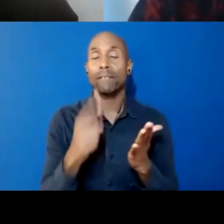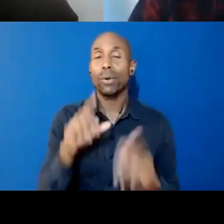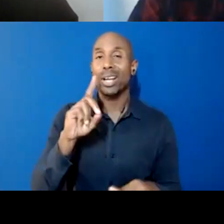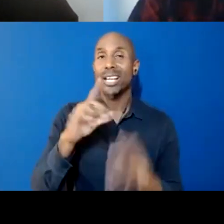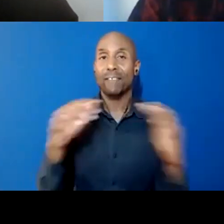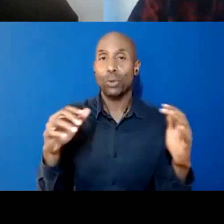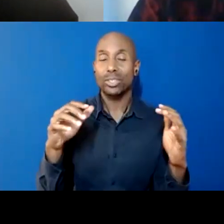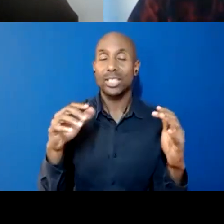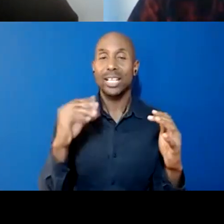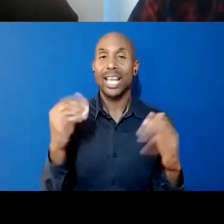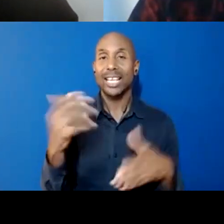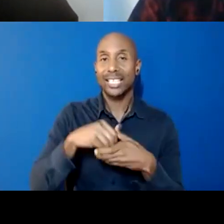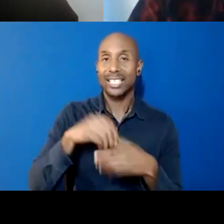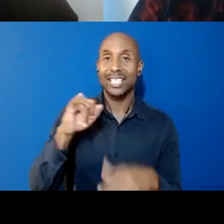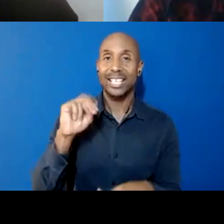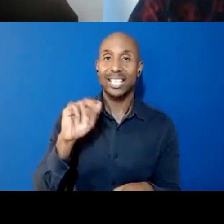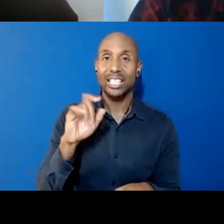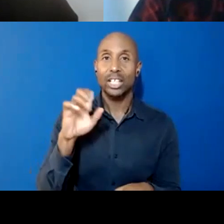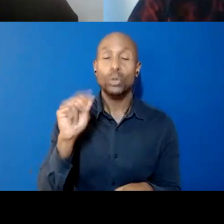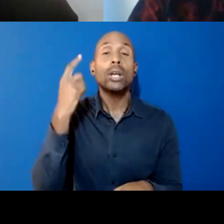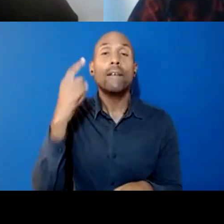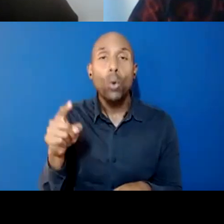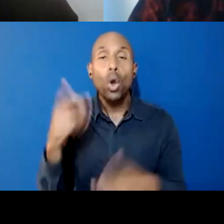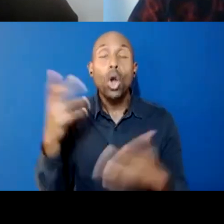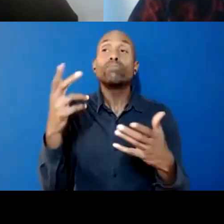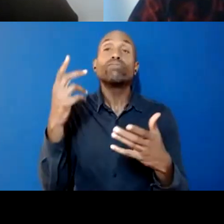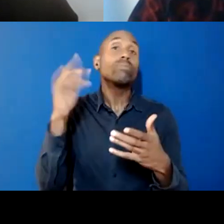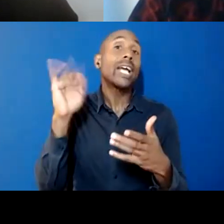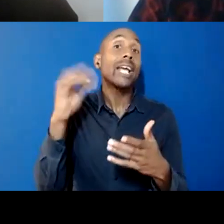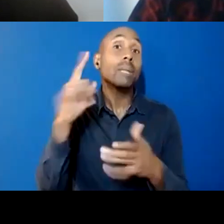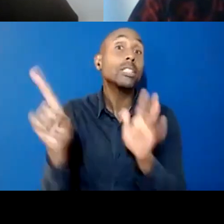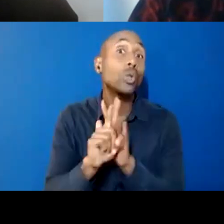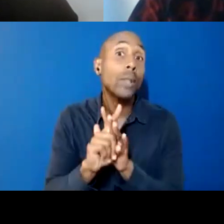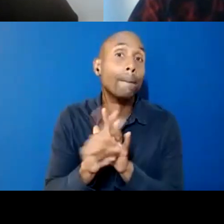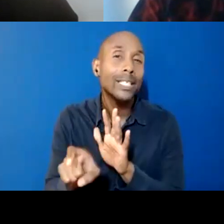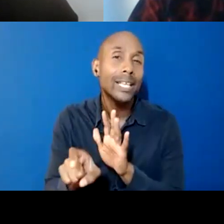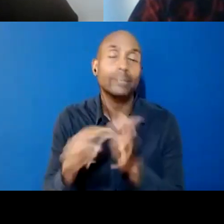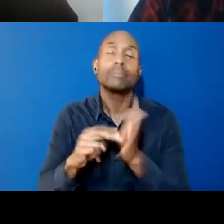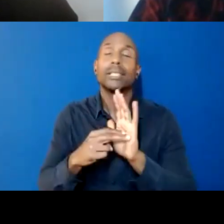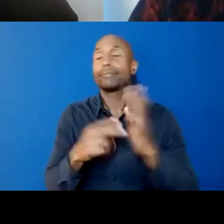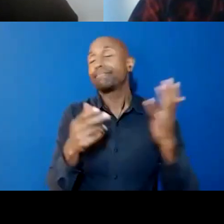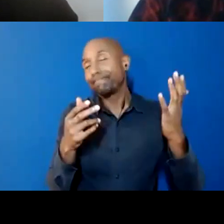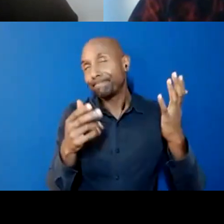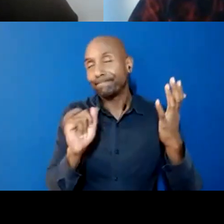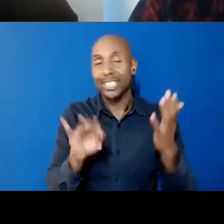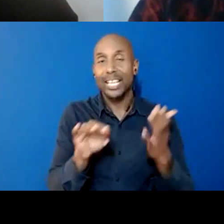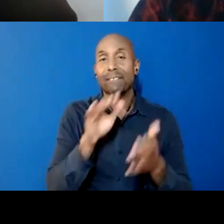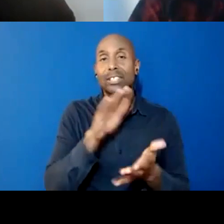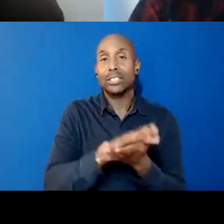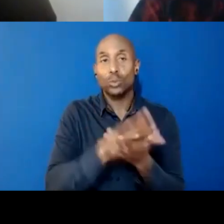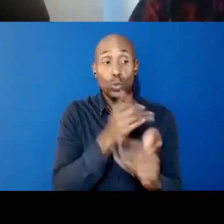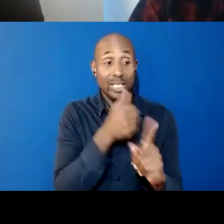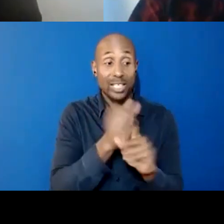for rainy days to see if there is anything that campuses can do across the universities